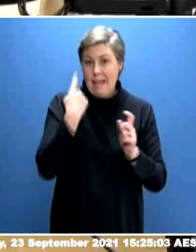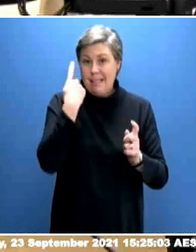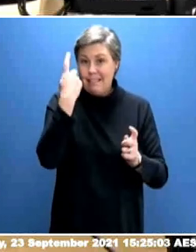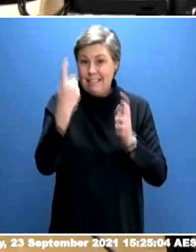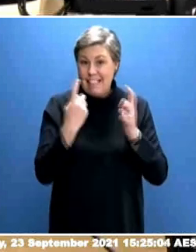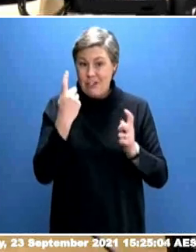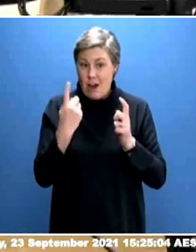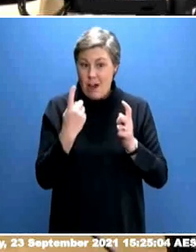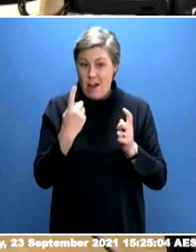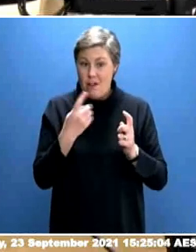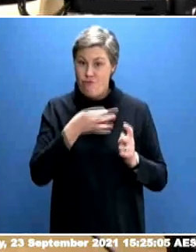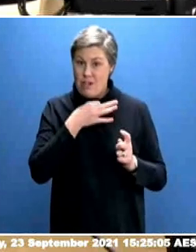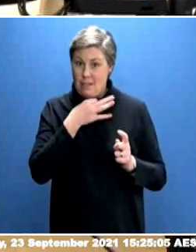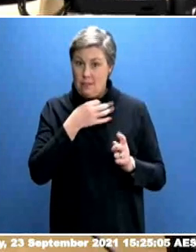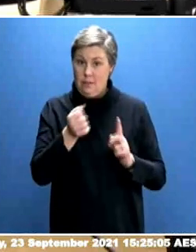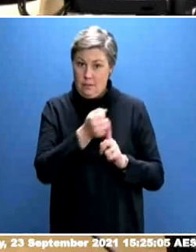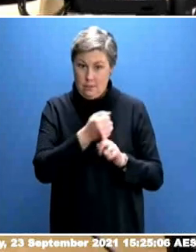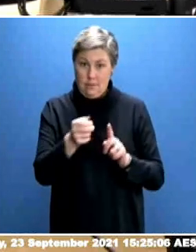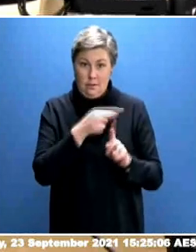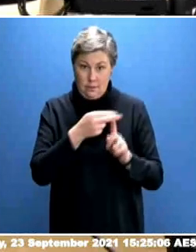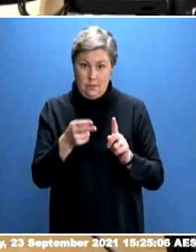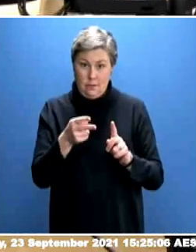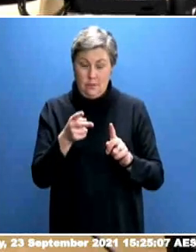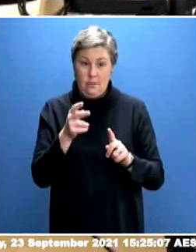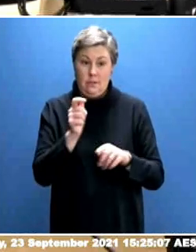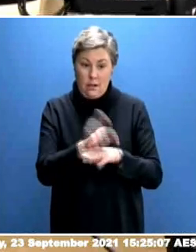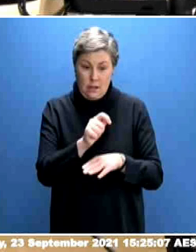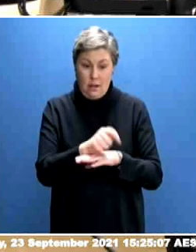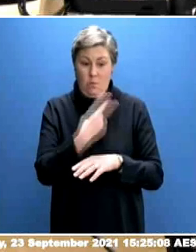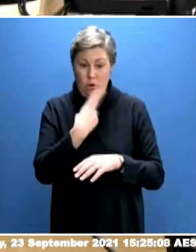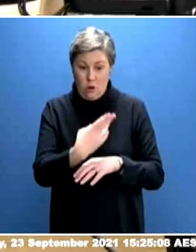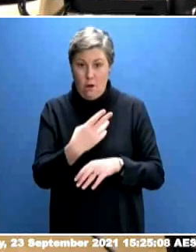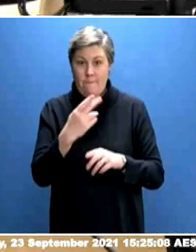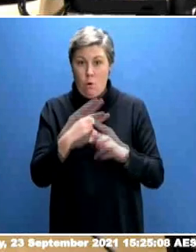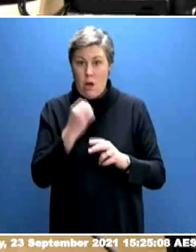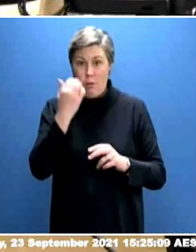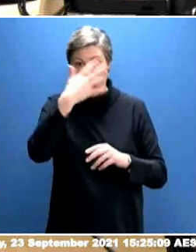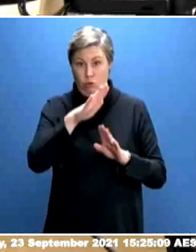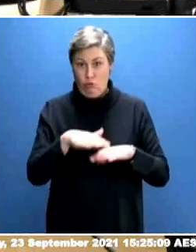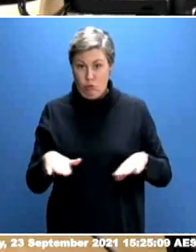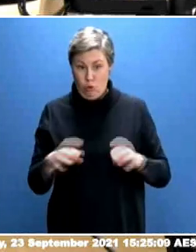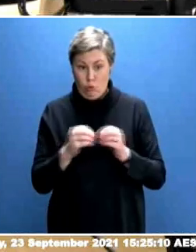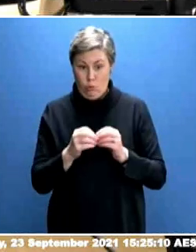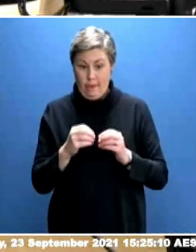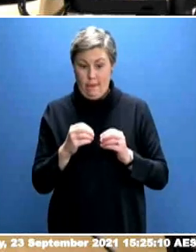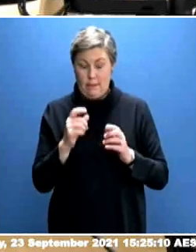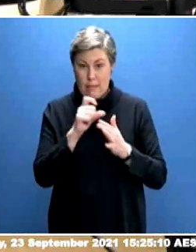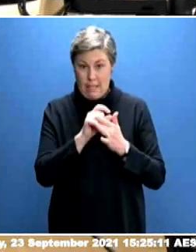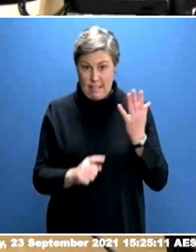risk of violence, abuse, neglect for First Nations person with disability that might come into this facility, notwithstanding there's only been